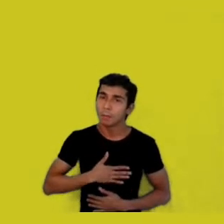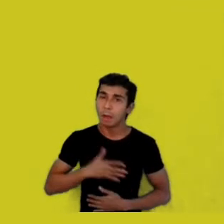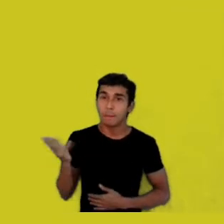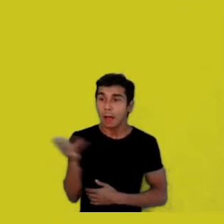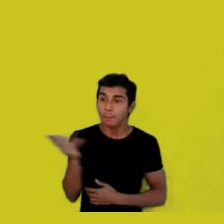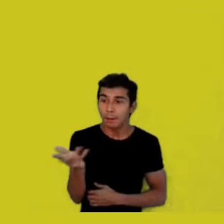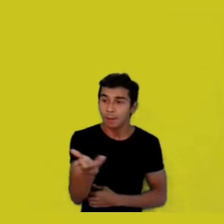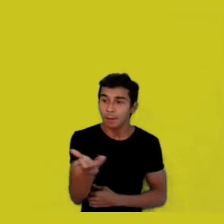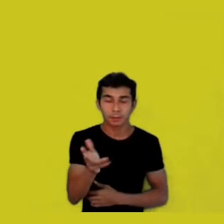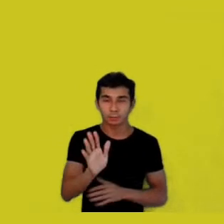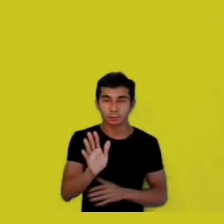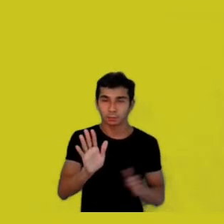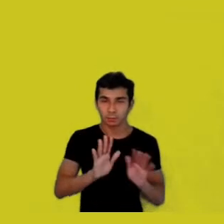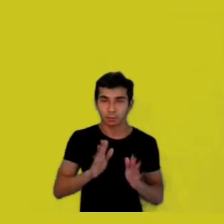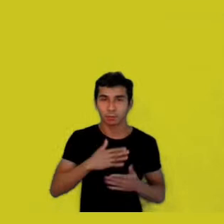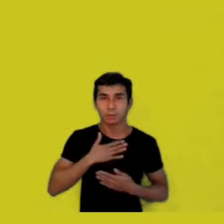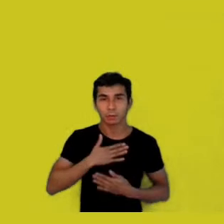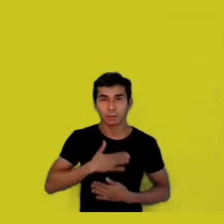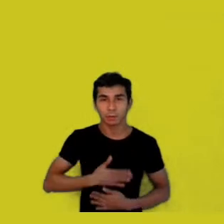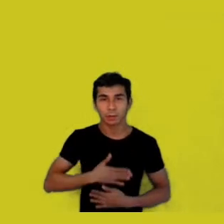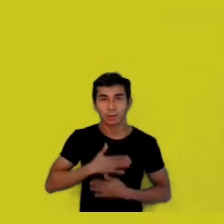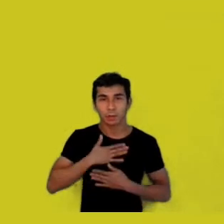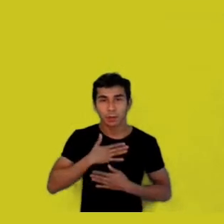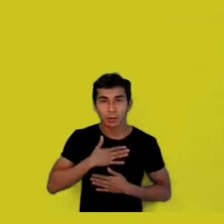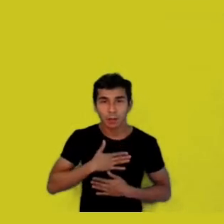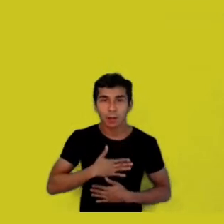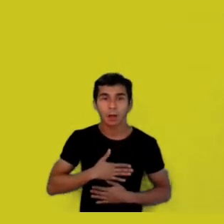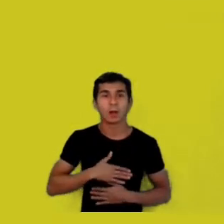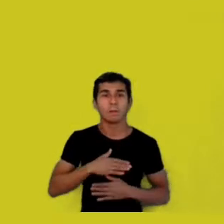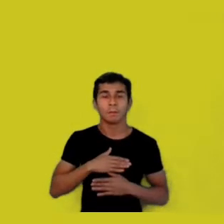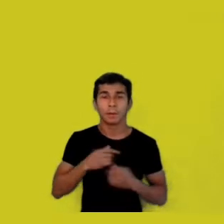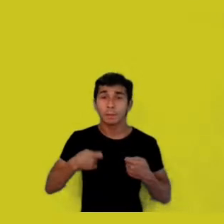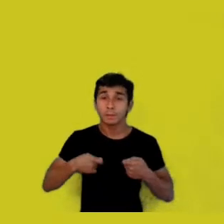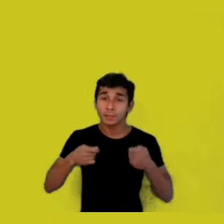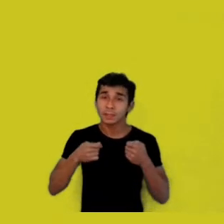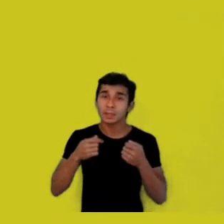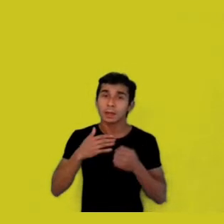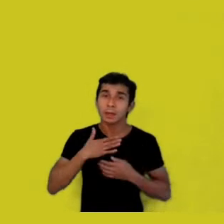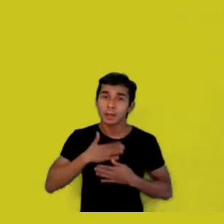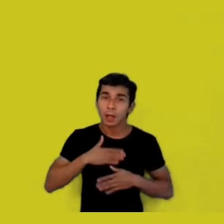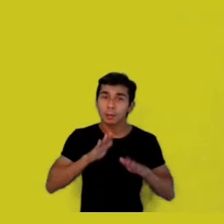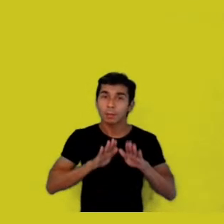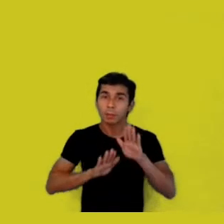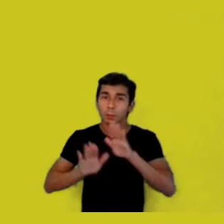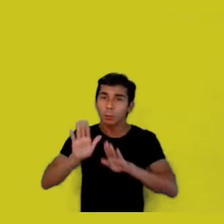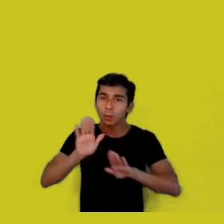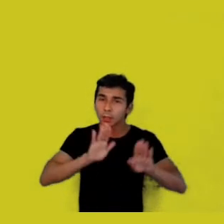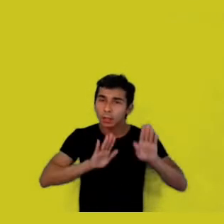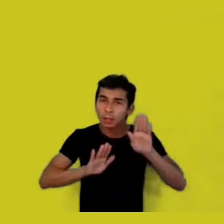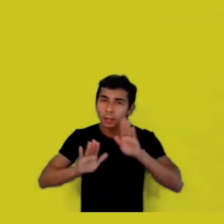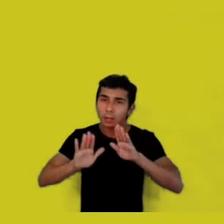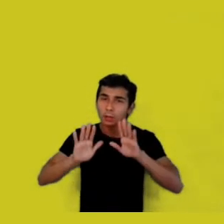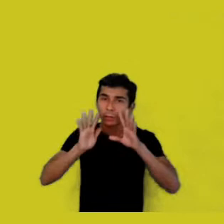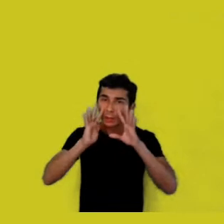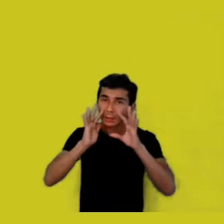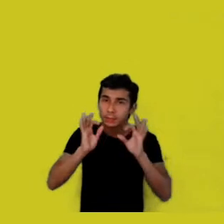Learning to cut rough stone means learning to establish care, care about oneself, an organization.